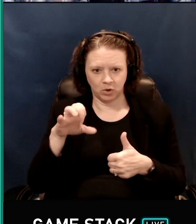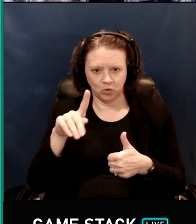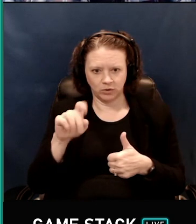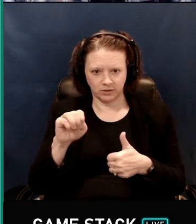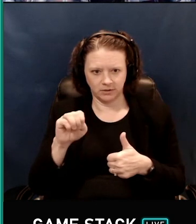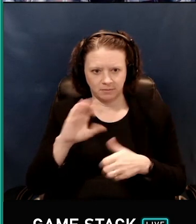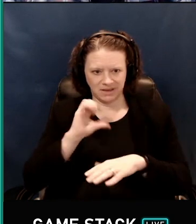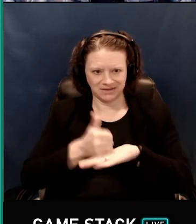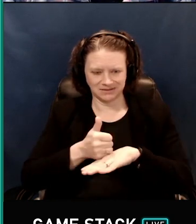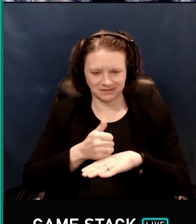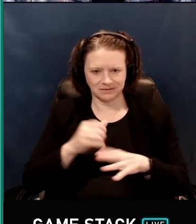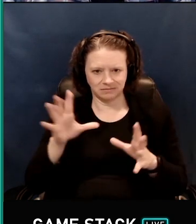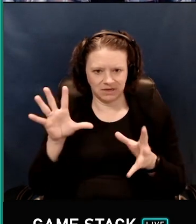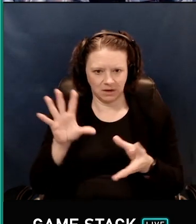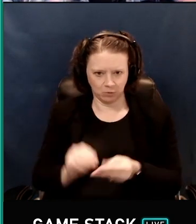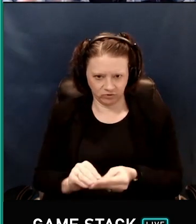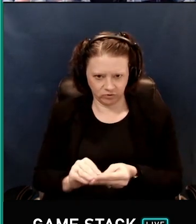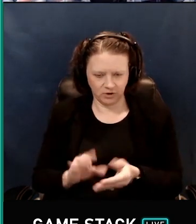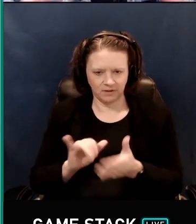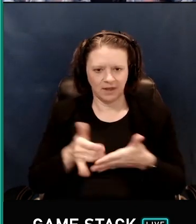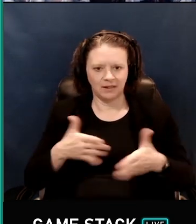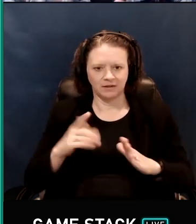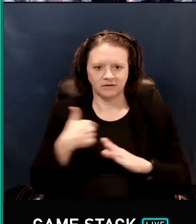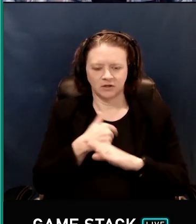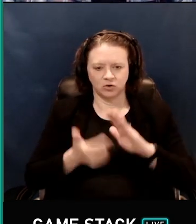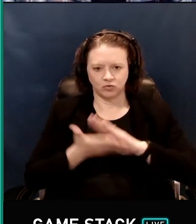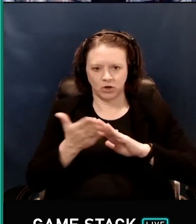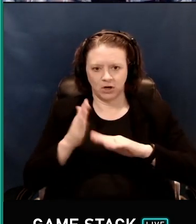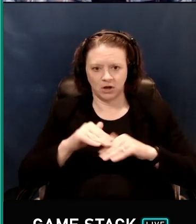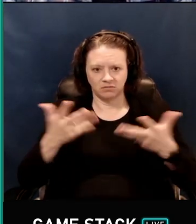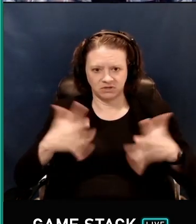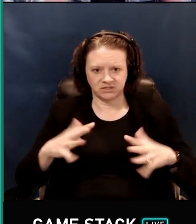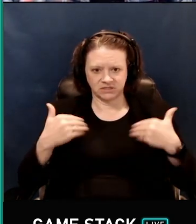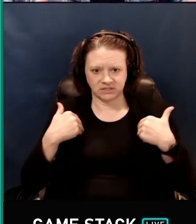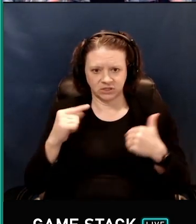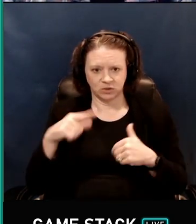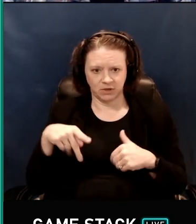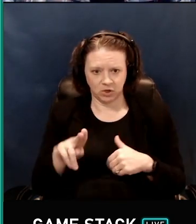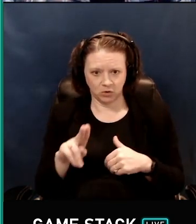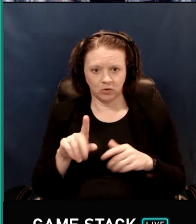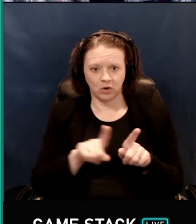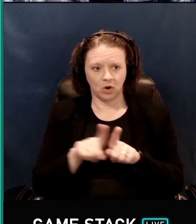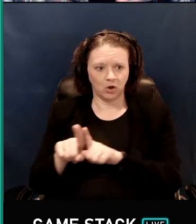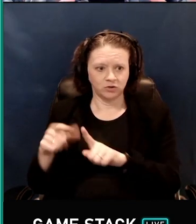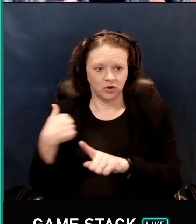us to run it on existing GPU's. There's an initial prototype that we have, it have easily saturates gaming